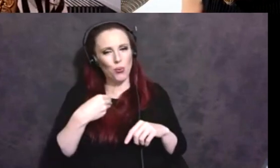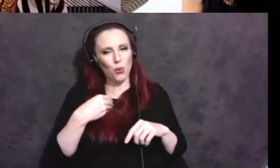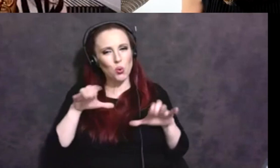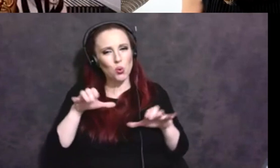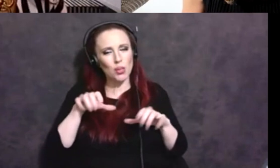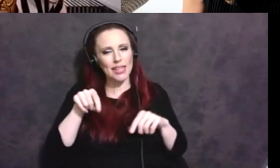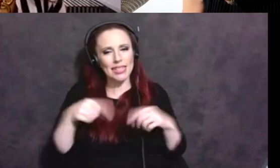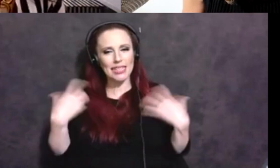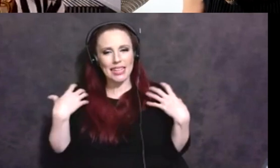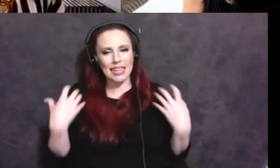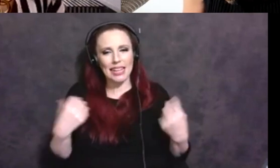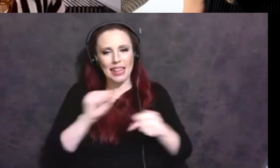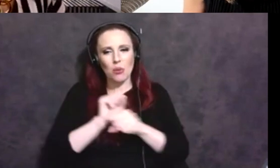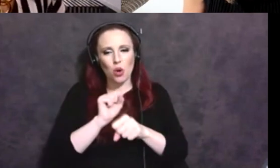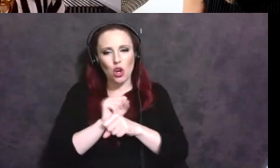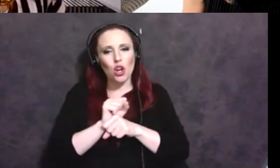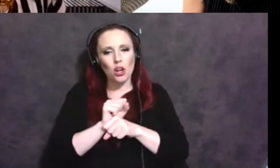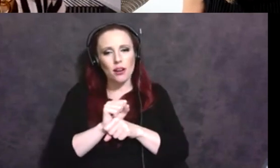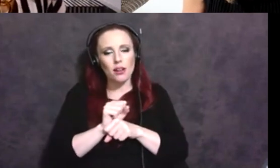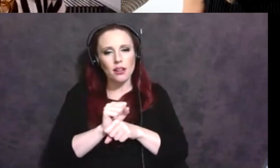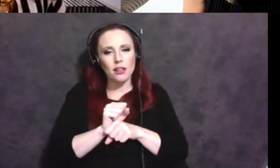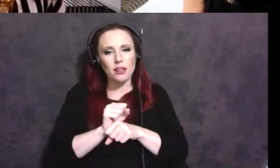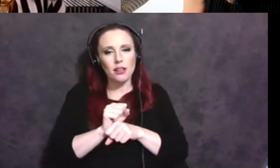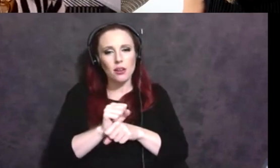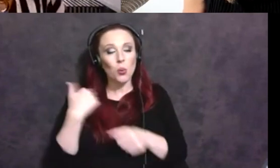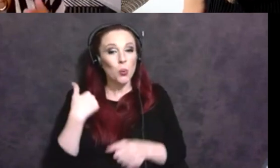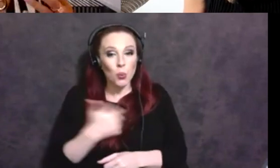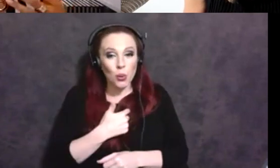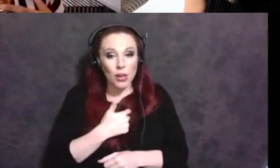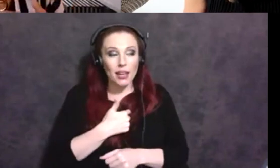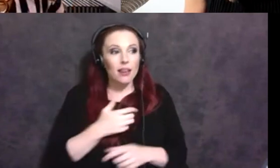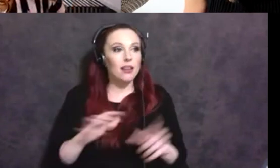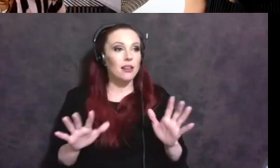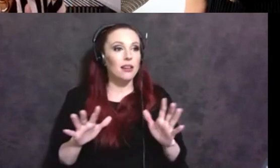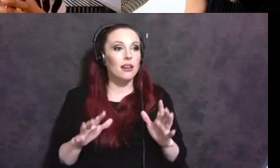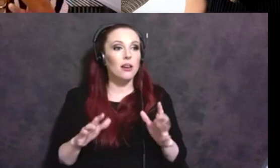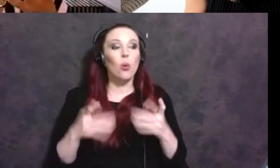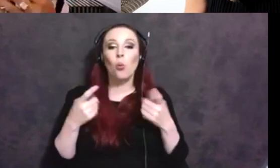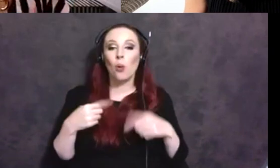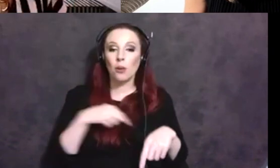ourselves about ourselves can be really difficult as well, and scary to do, but this is the